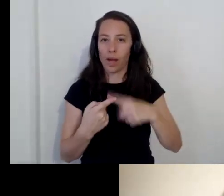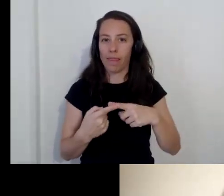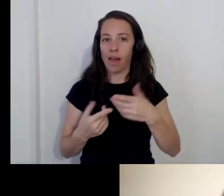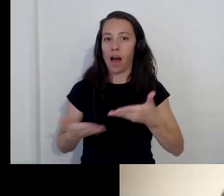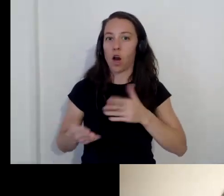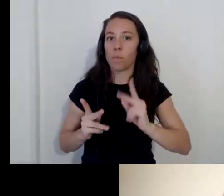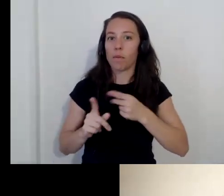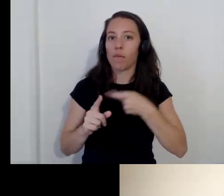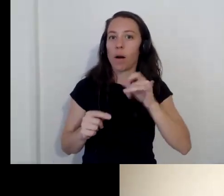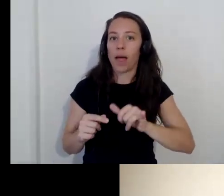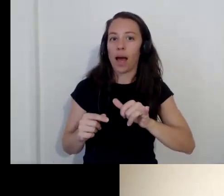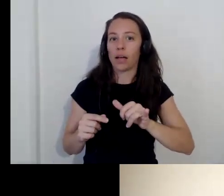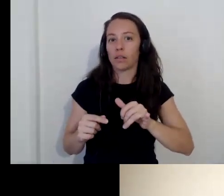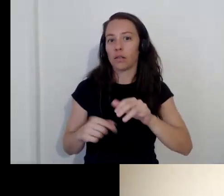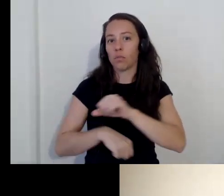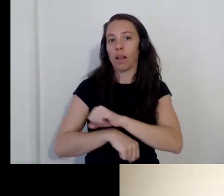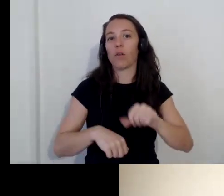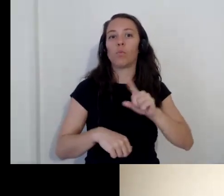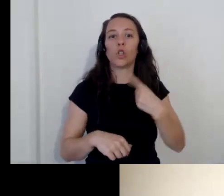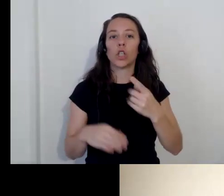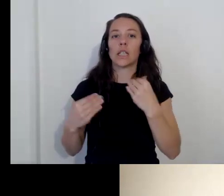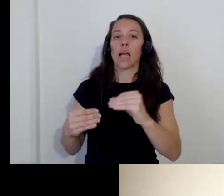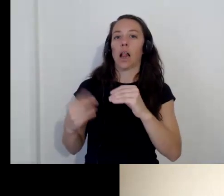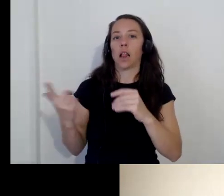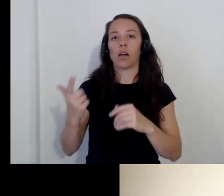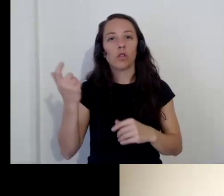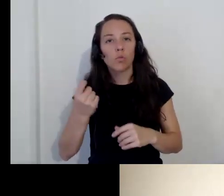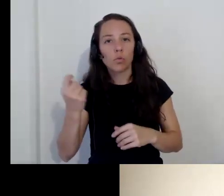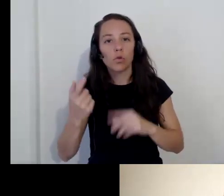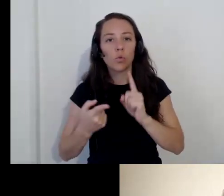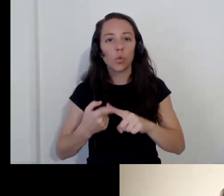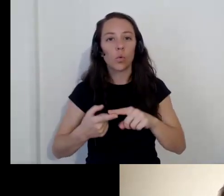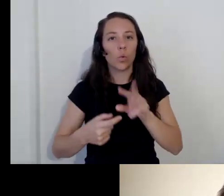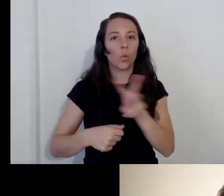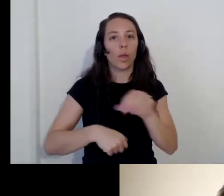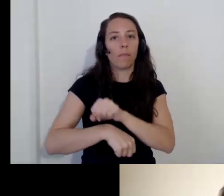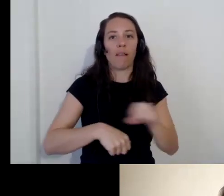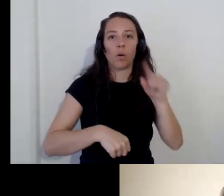we just sell subscriptions to the platform because we want to make it really easy and also scalable